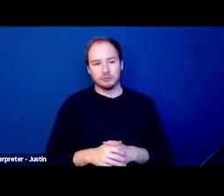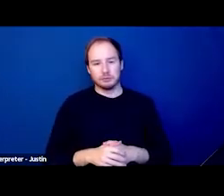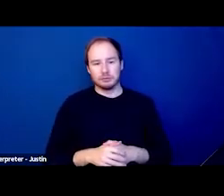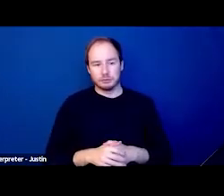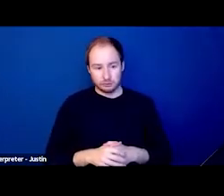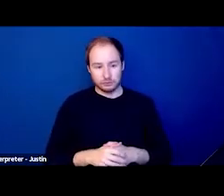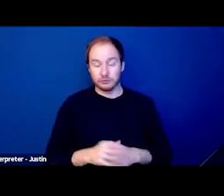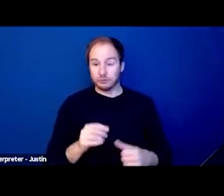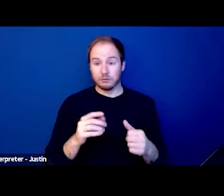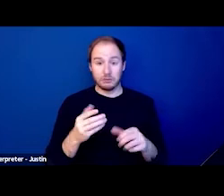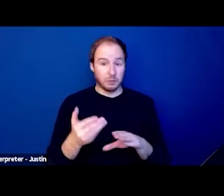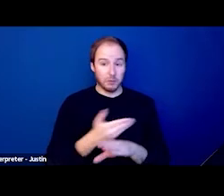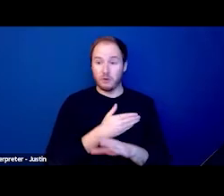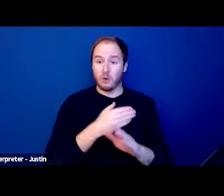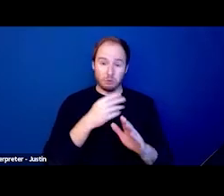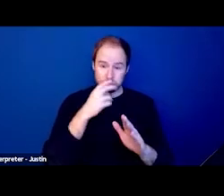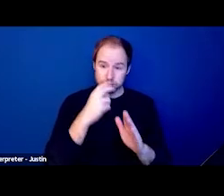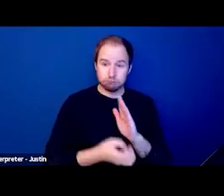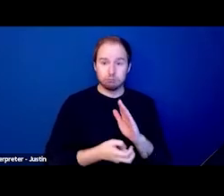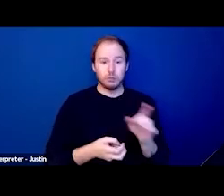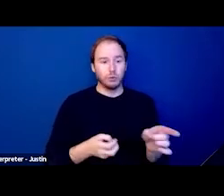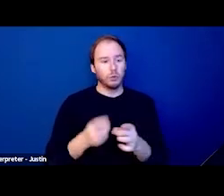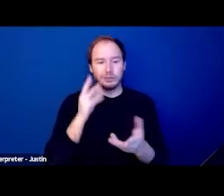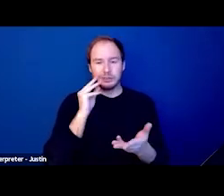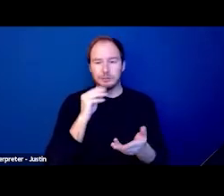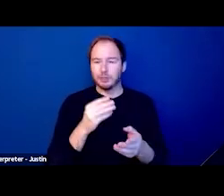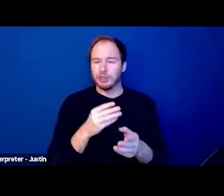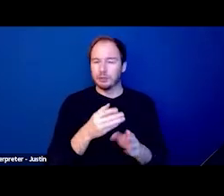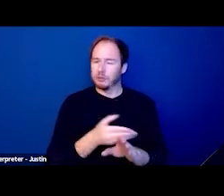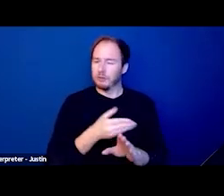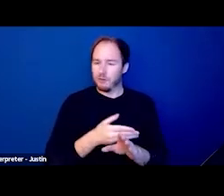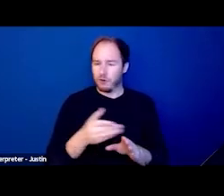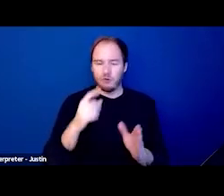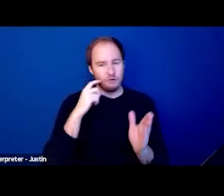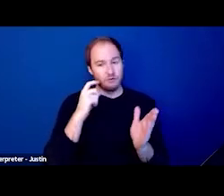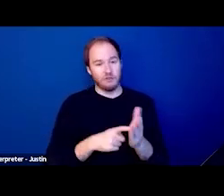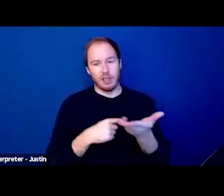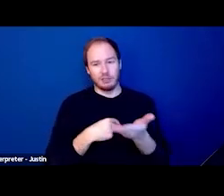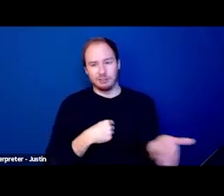All right, before we get started, if you've been on one of our first two sessions, this will look familiar to you,